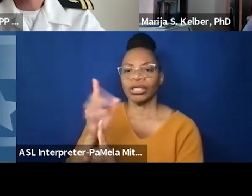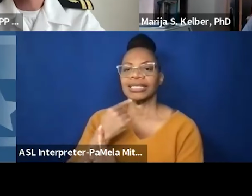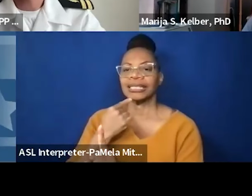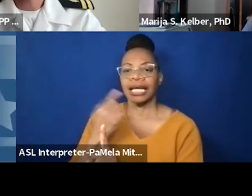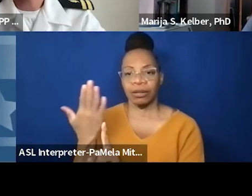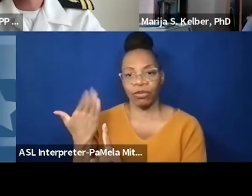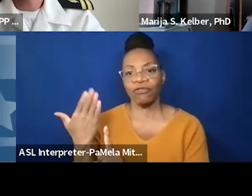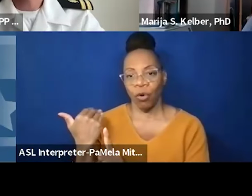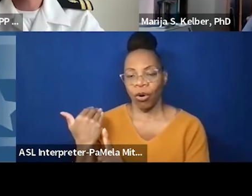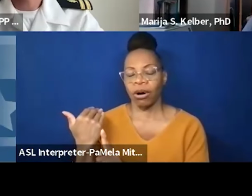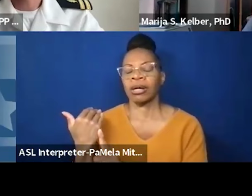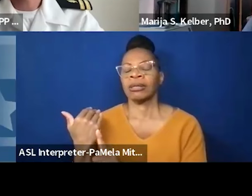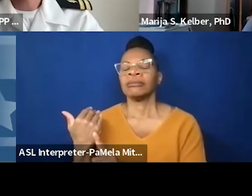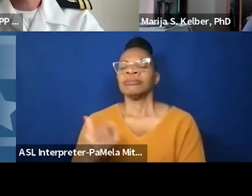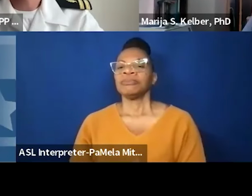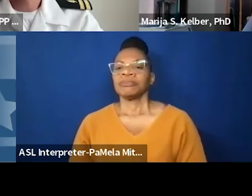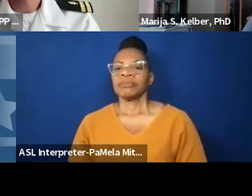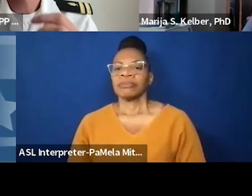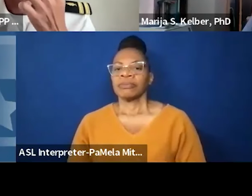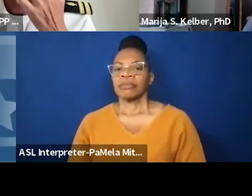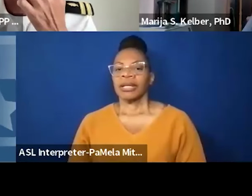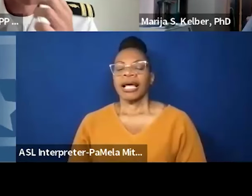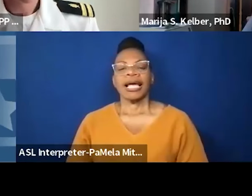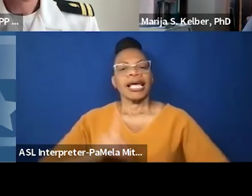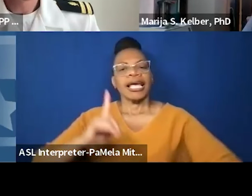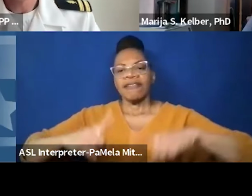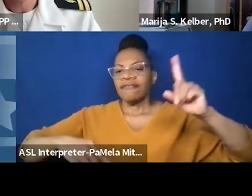So and it varies widely,